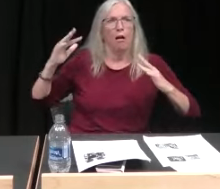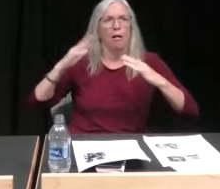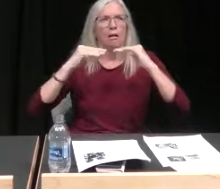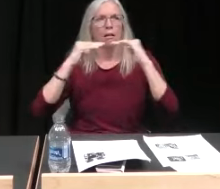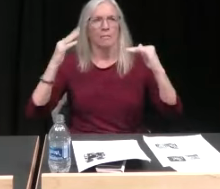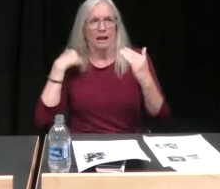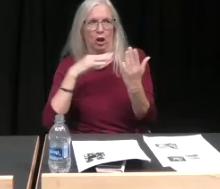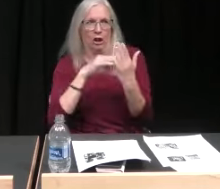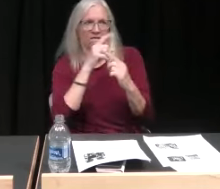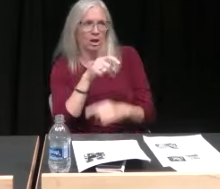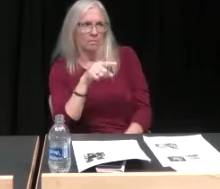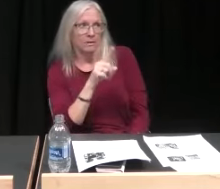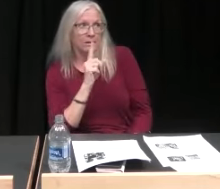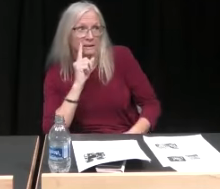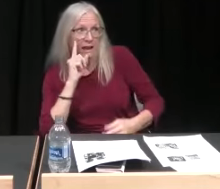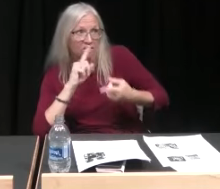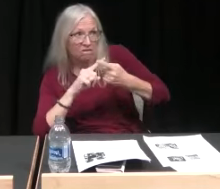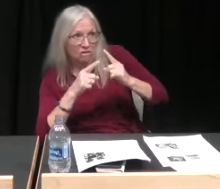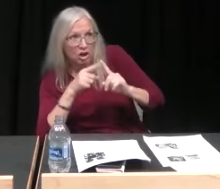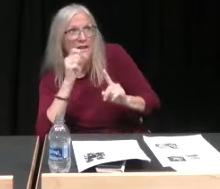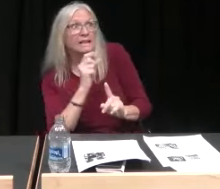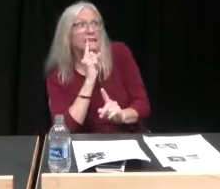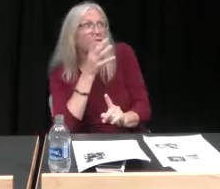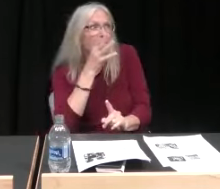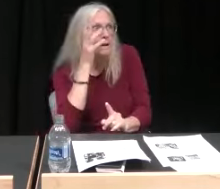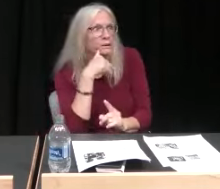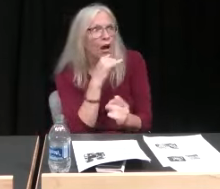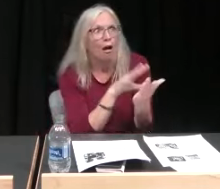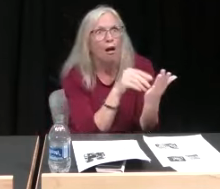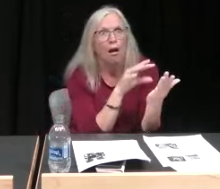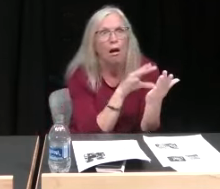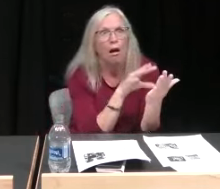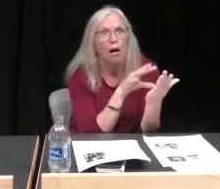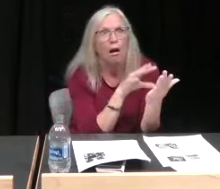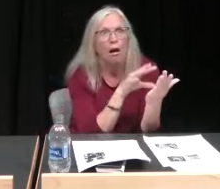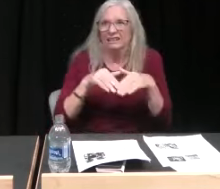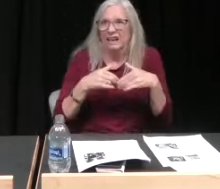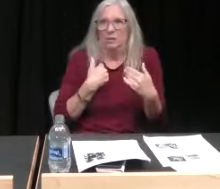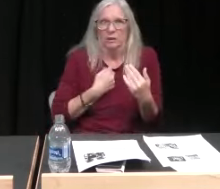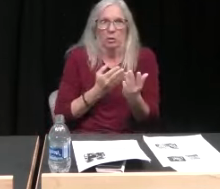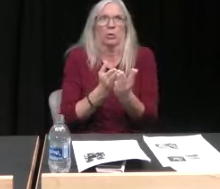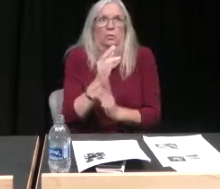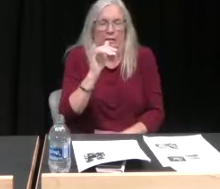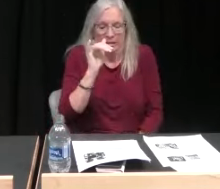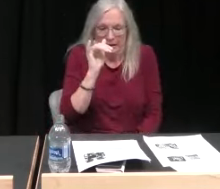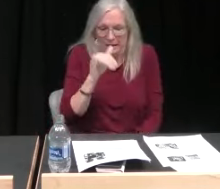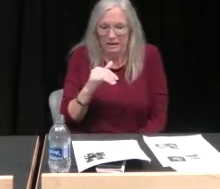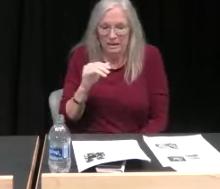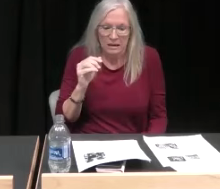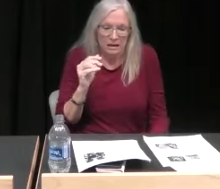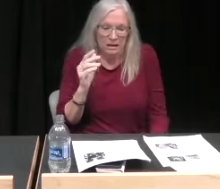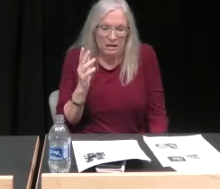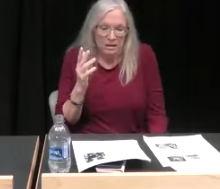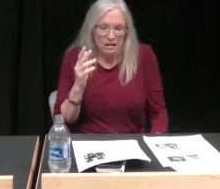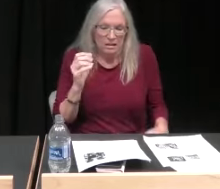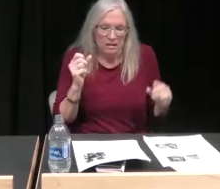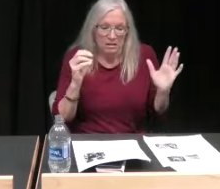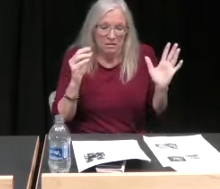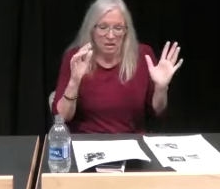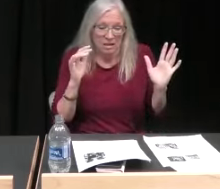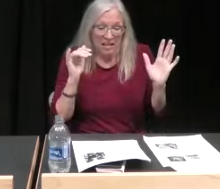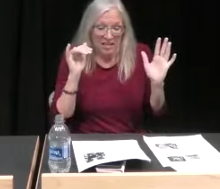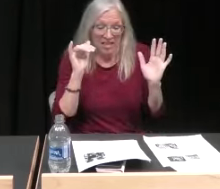of what's going on in their lives in the world and when I was growing up and would go to dinner or go